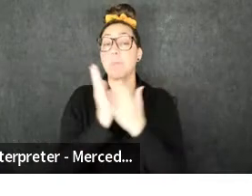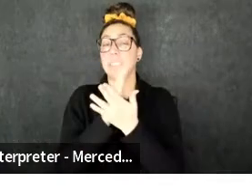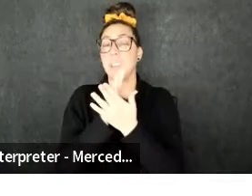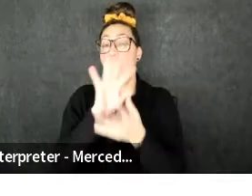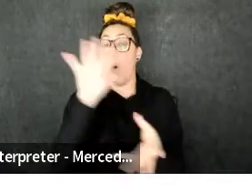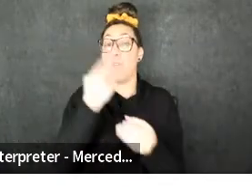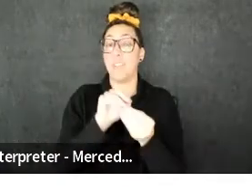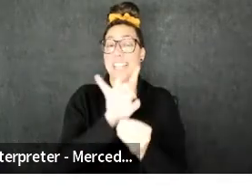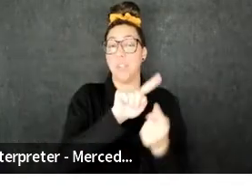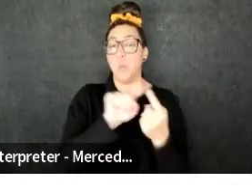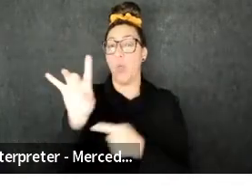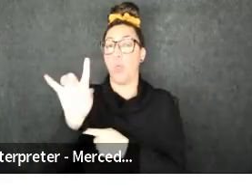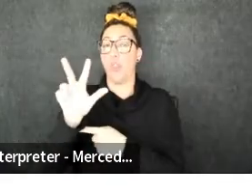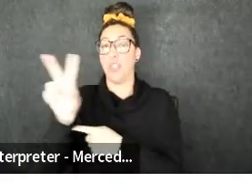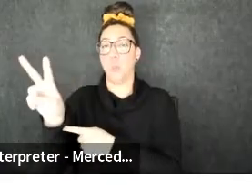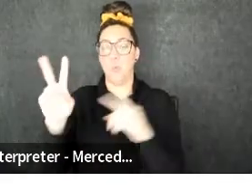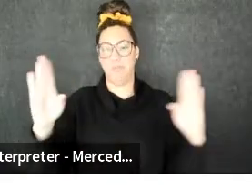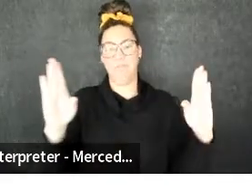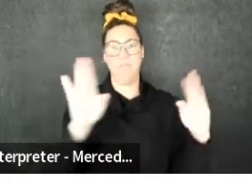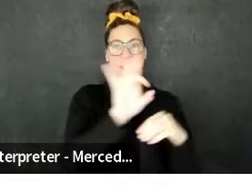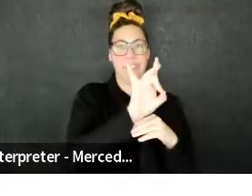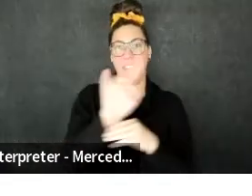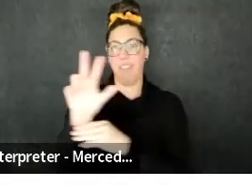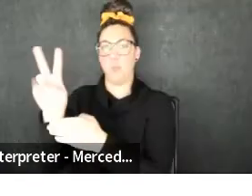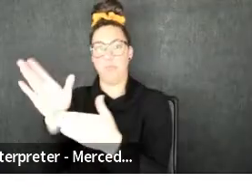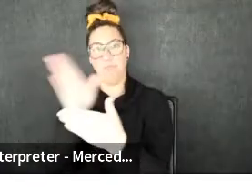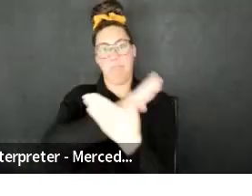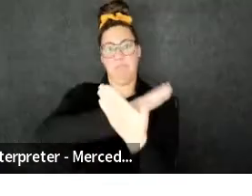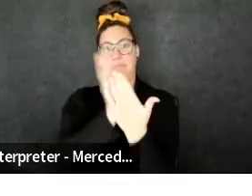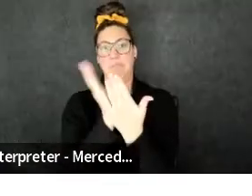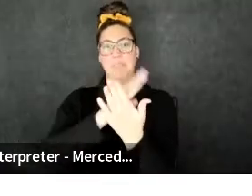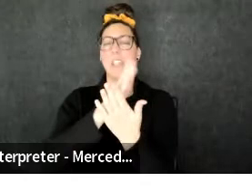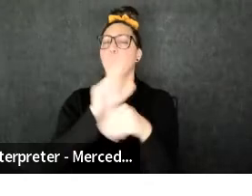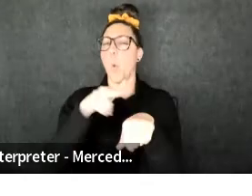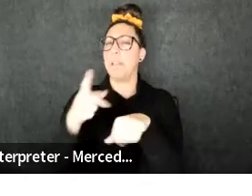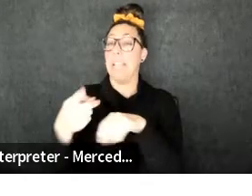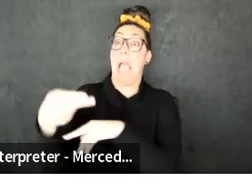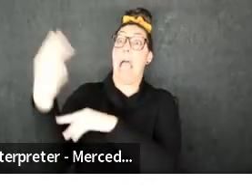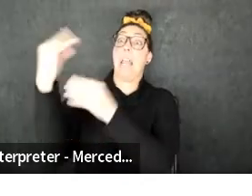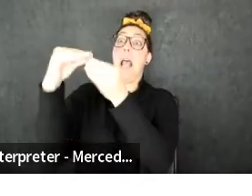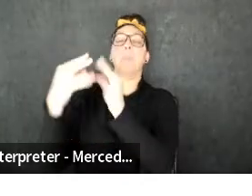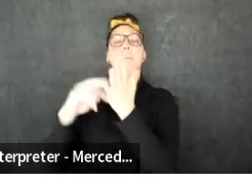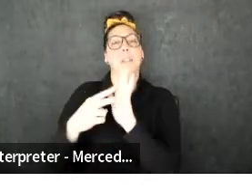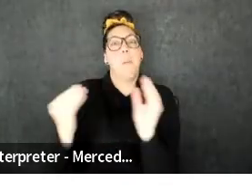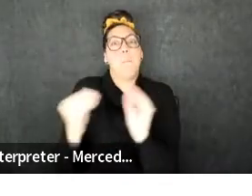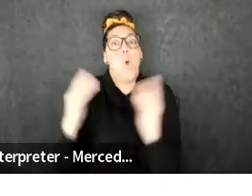to 32 generally the higher on the scale, the more hope you have or the more hopeful thinking you have.